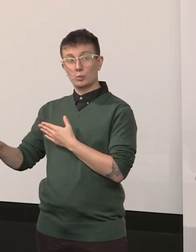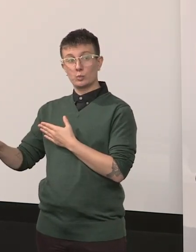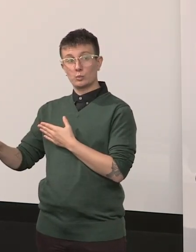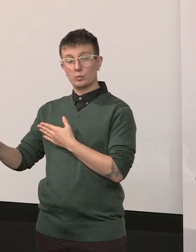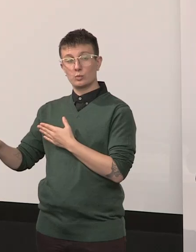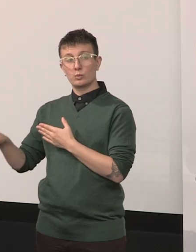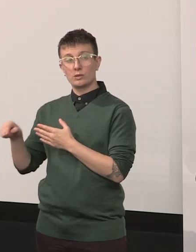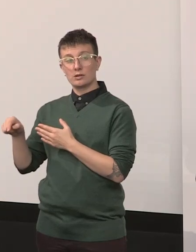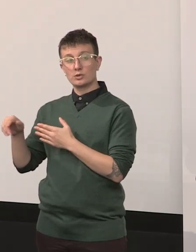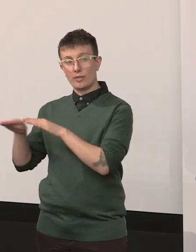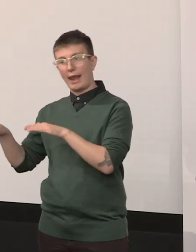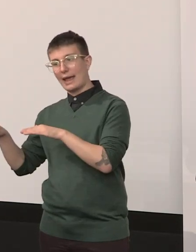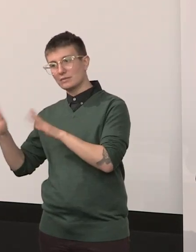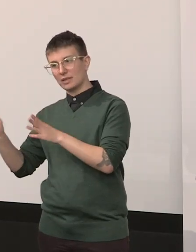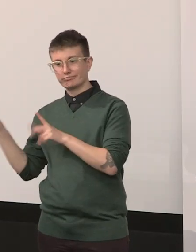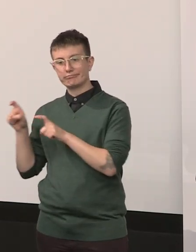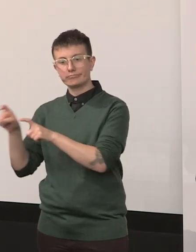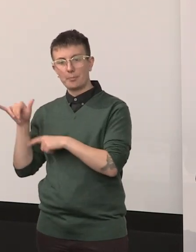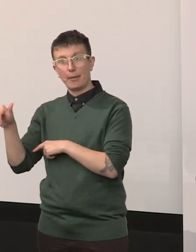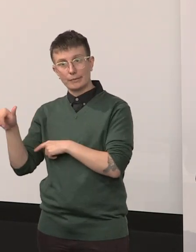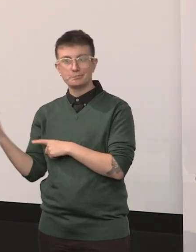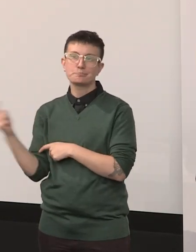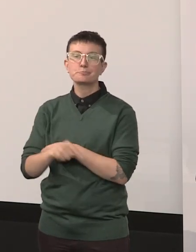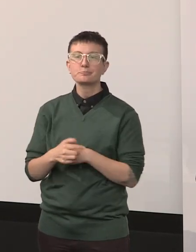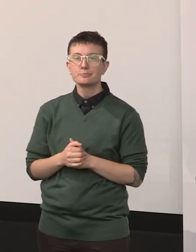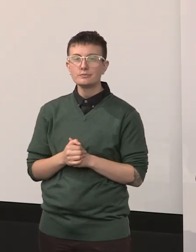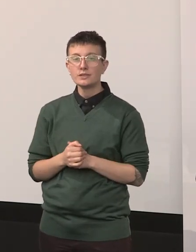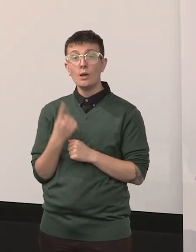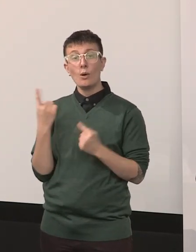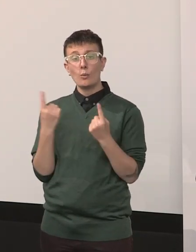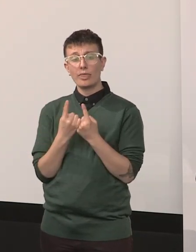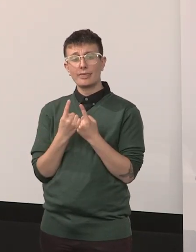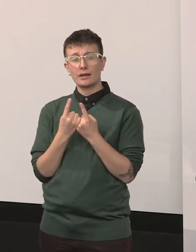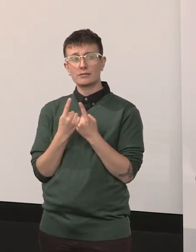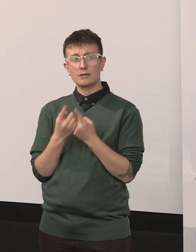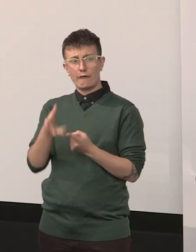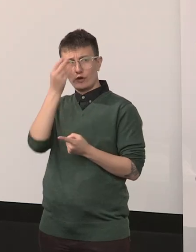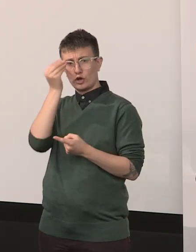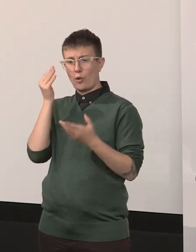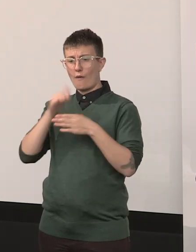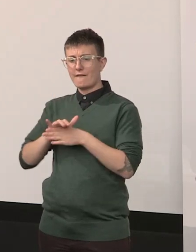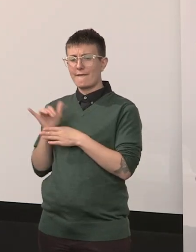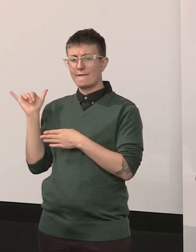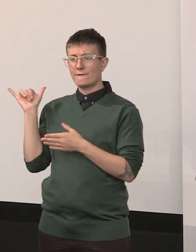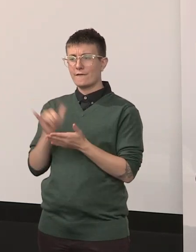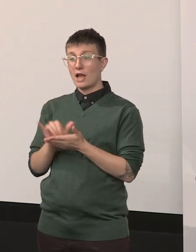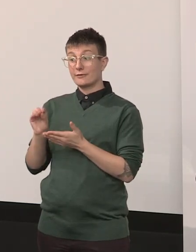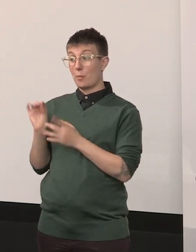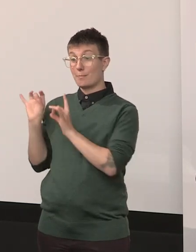and not even going landside. The second comment I would make is, off the back of what